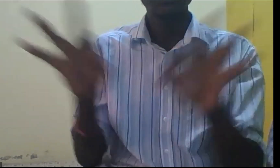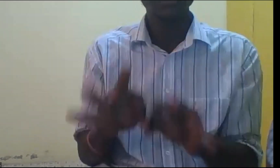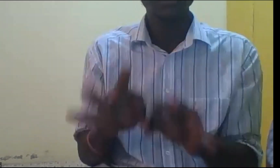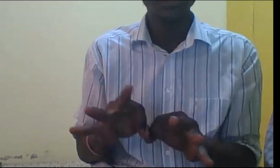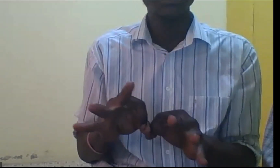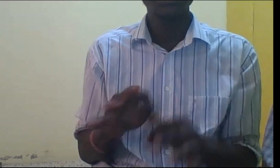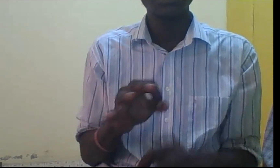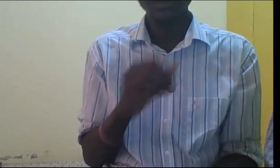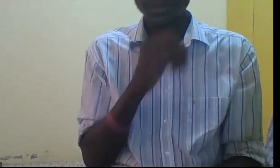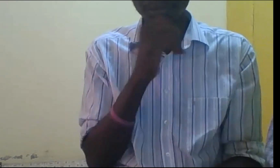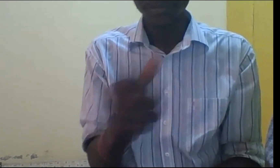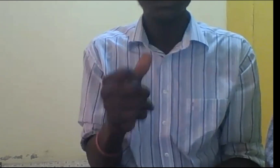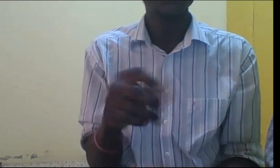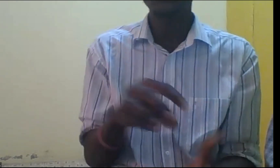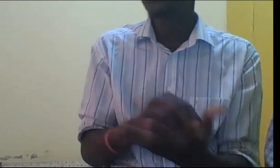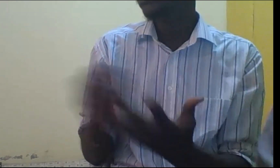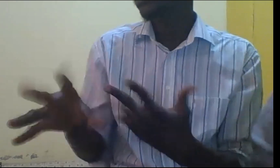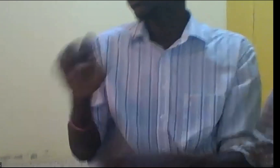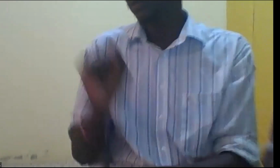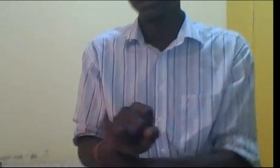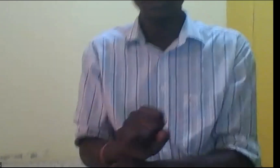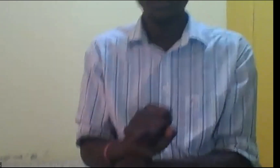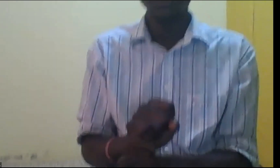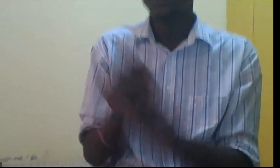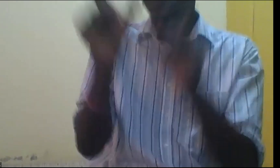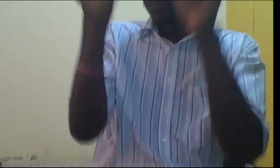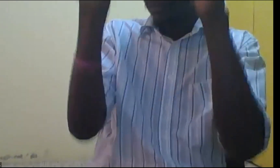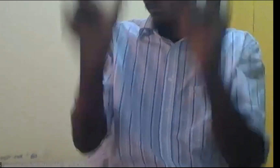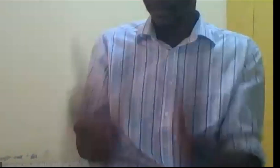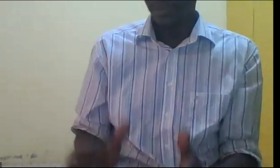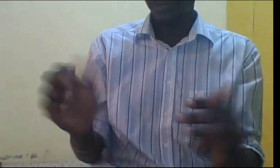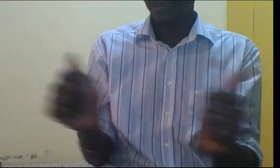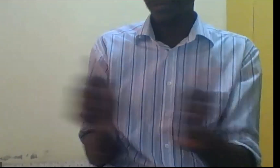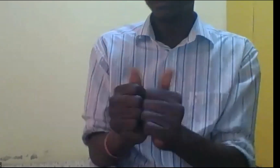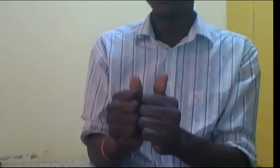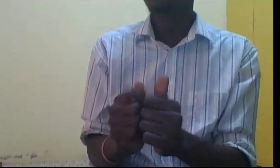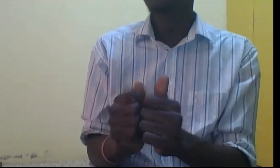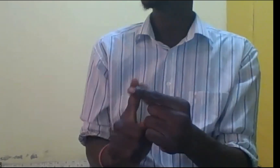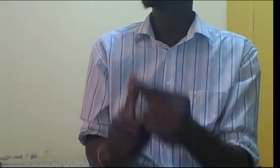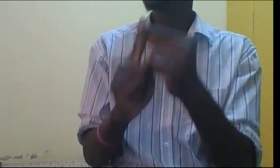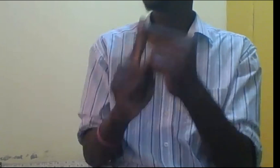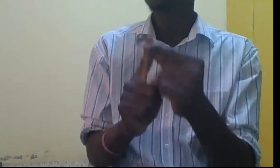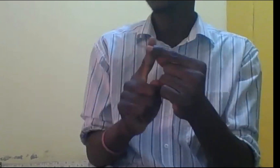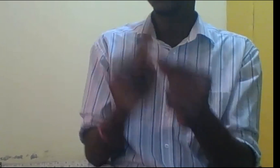So it's not only very expensive to work with personal station is if we come together, I mean the end user and use to lobby both private sectors and public sectors to improve presence with disability.